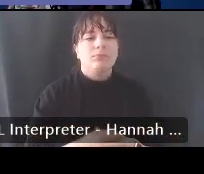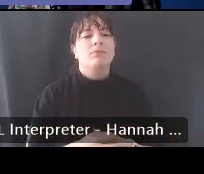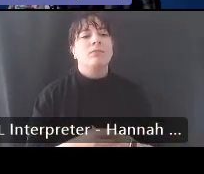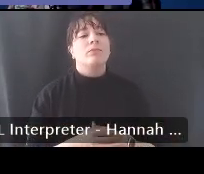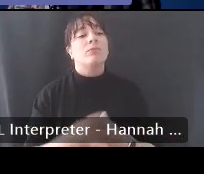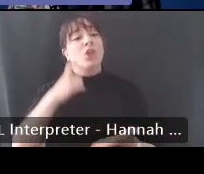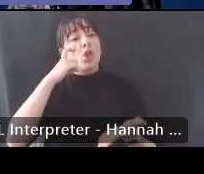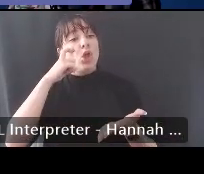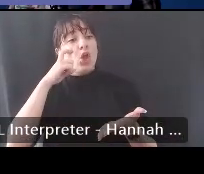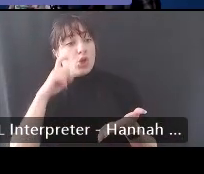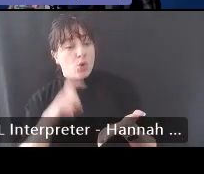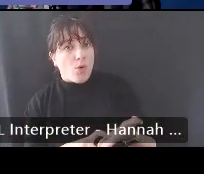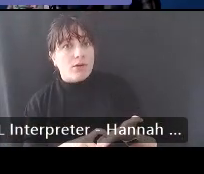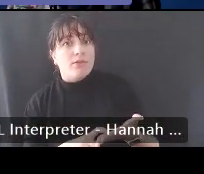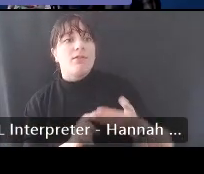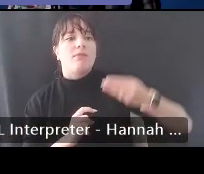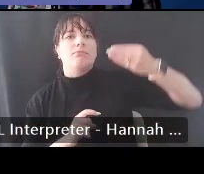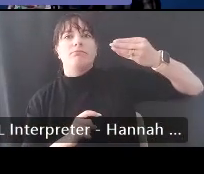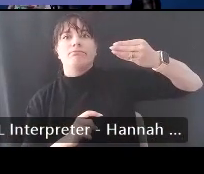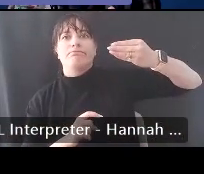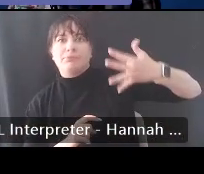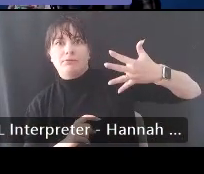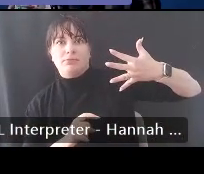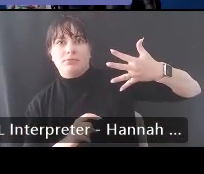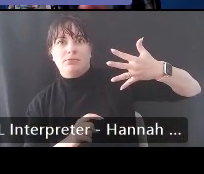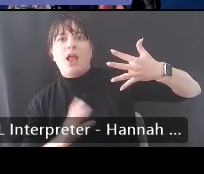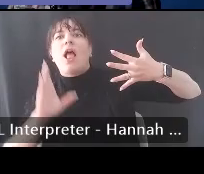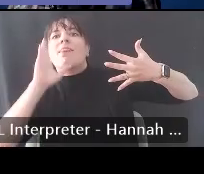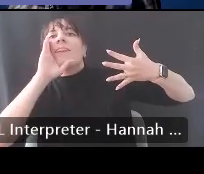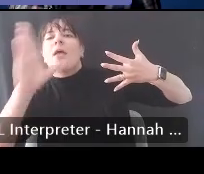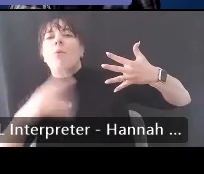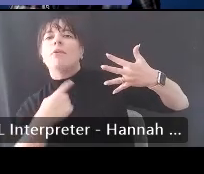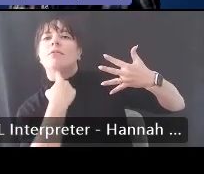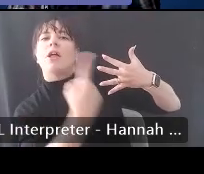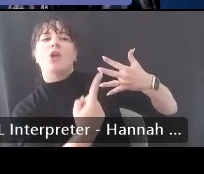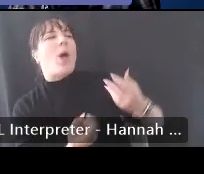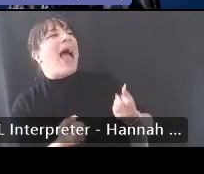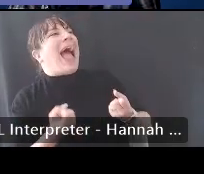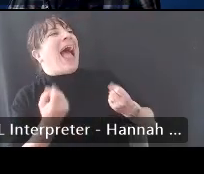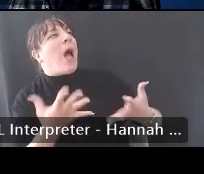announced like the count. So it's actually a list of buttons.